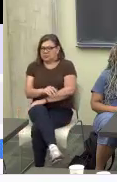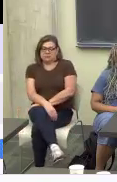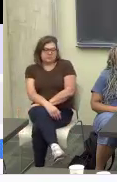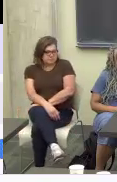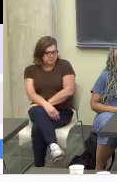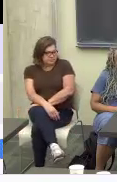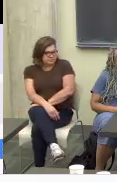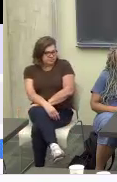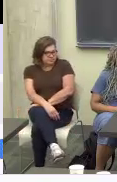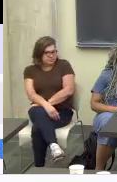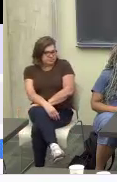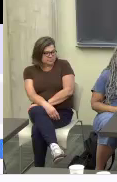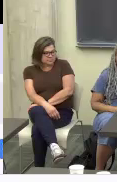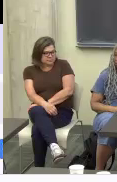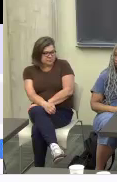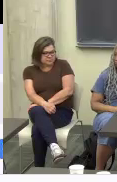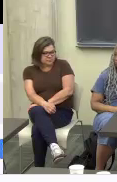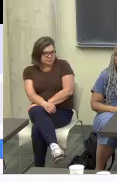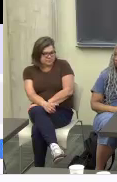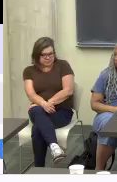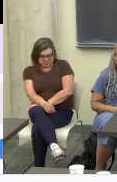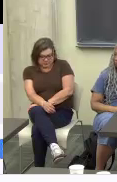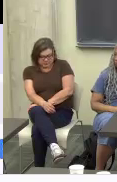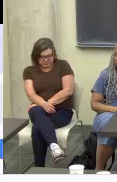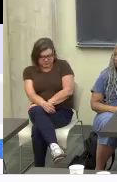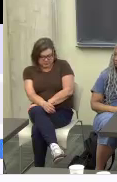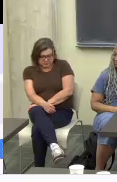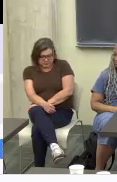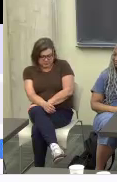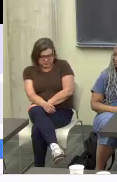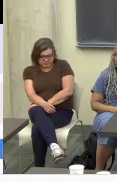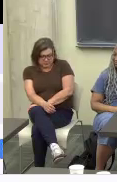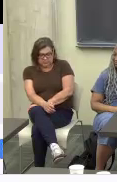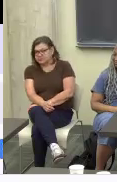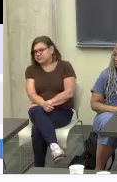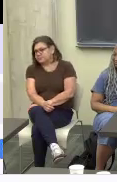Yeah, that's continue. Okay, so hi, it's Rochelle.